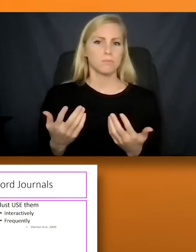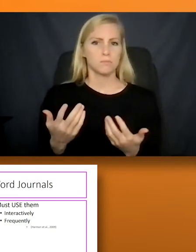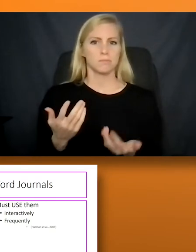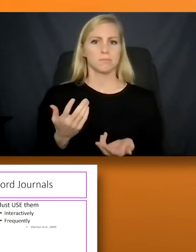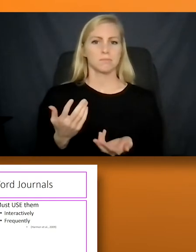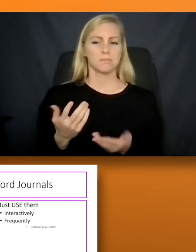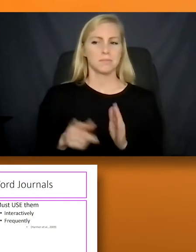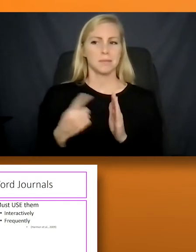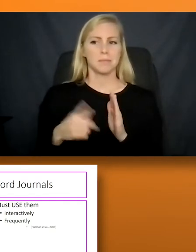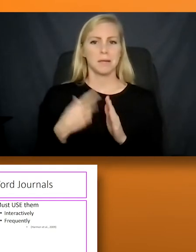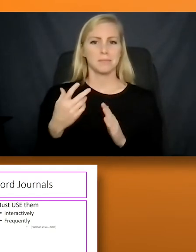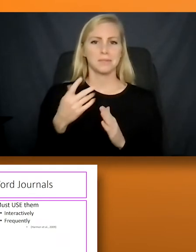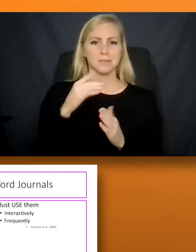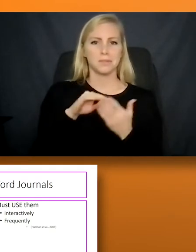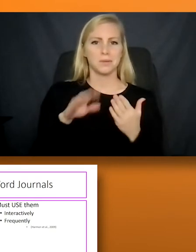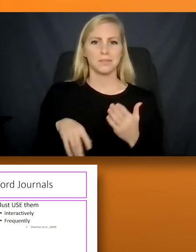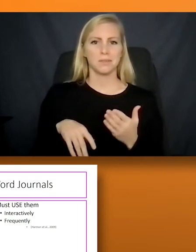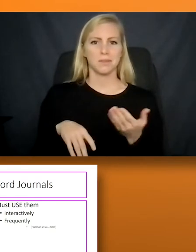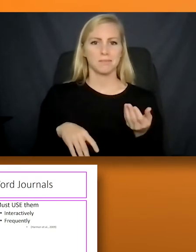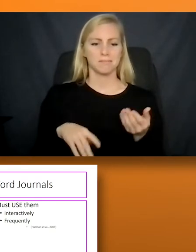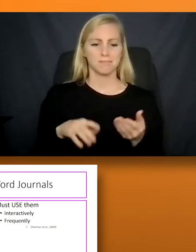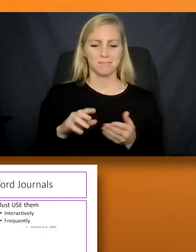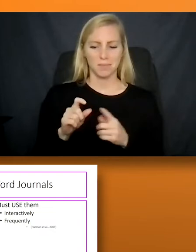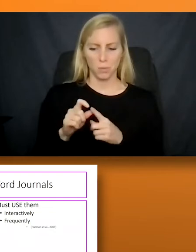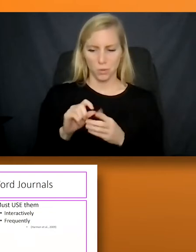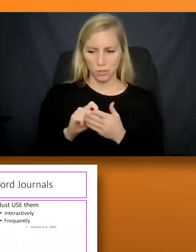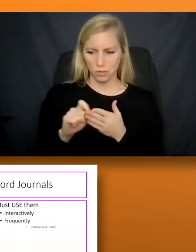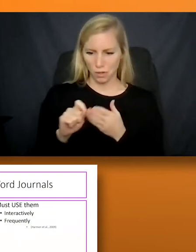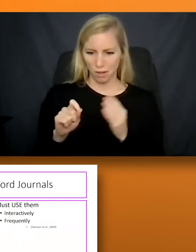So that's going to be part of your teaching is, OK, so, you know, when you--